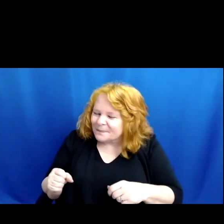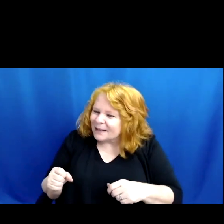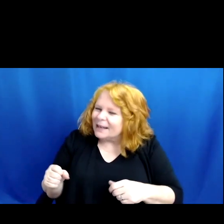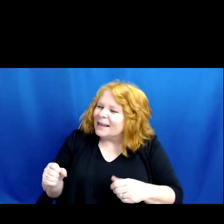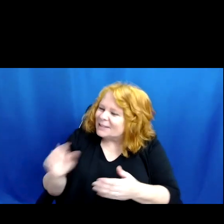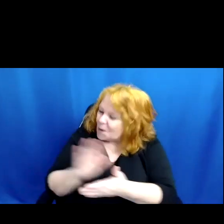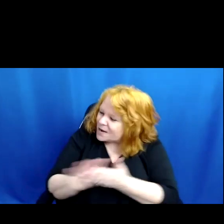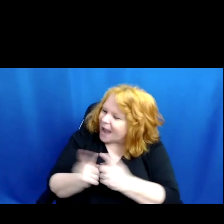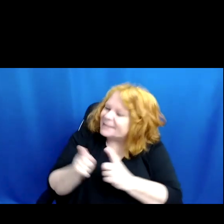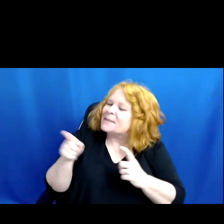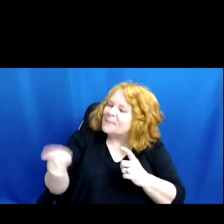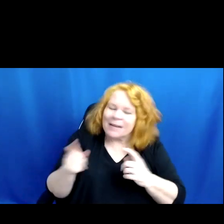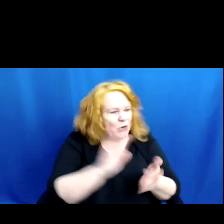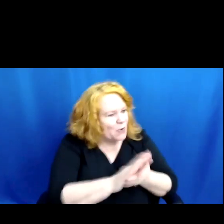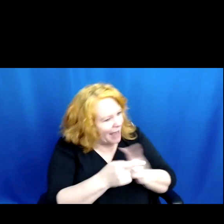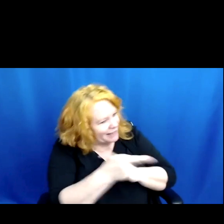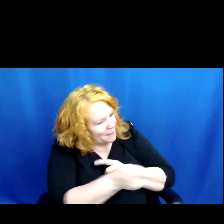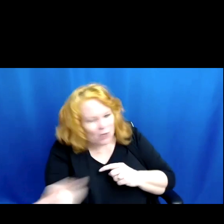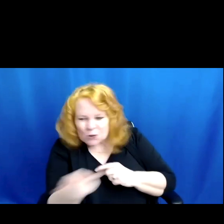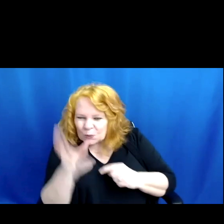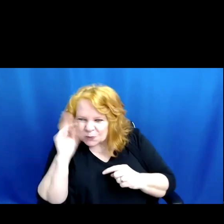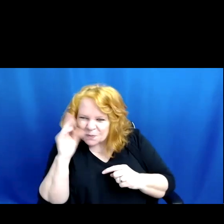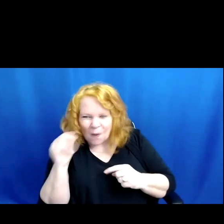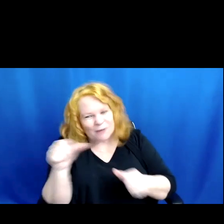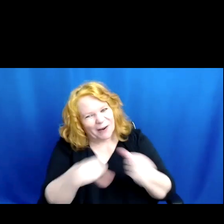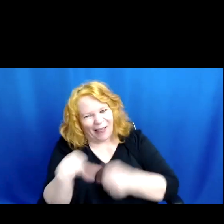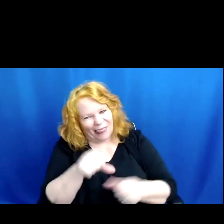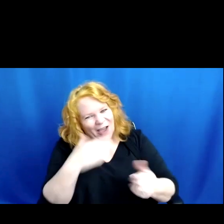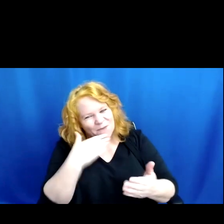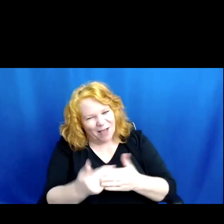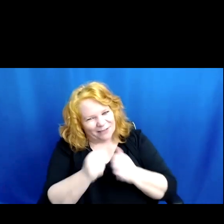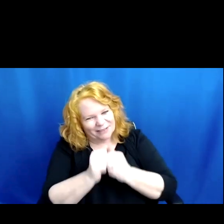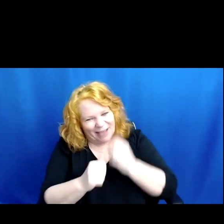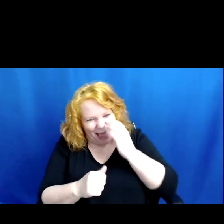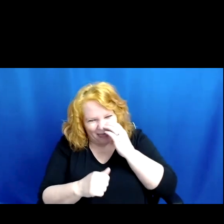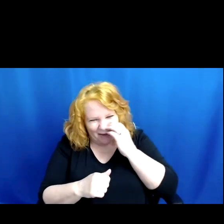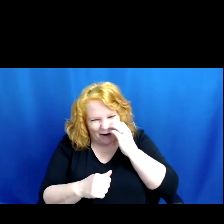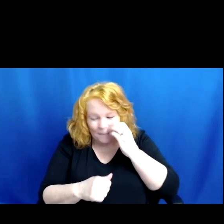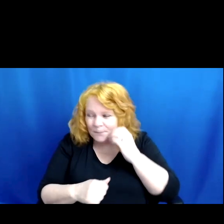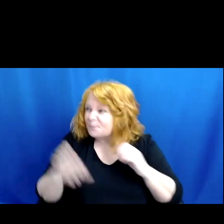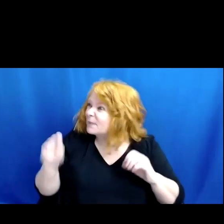You two boys are going to get on so well together. Gwyn, can we go play in the snow?